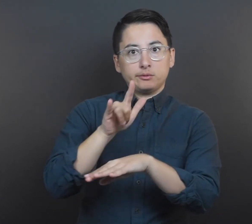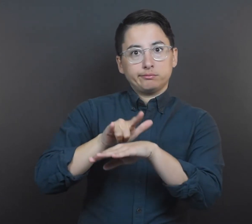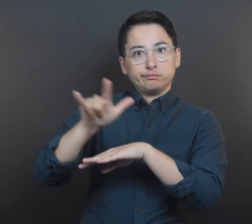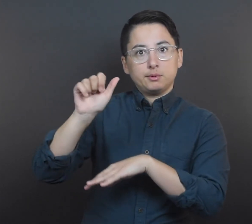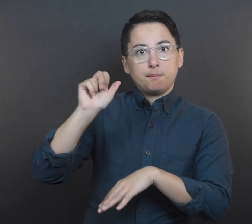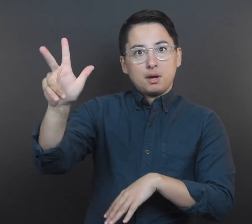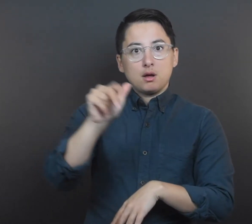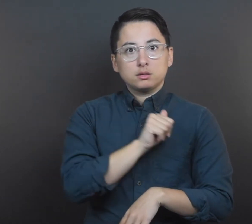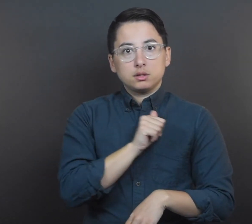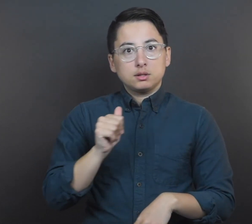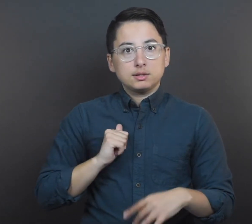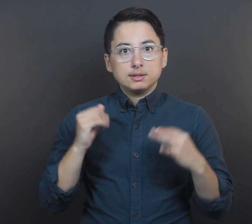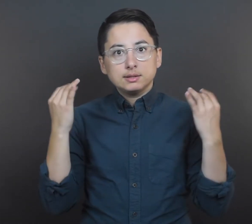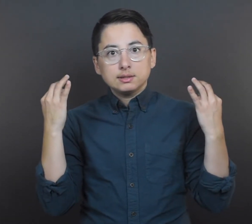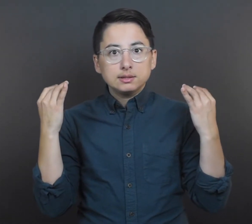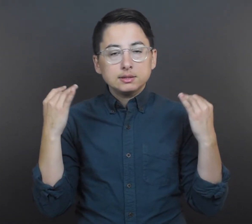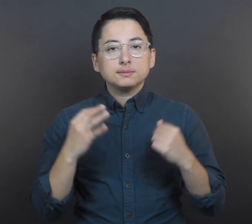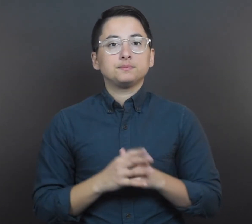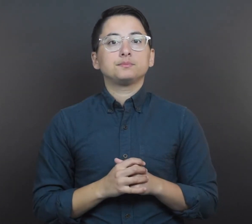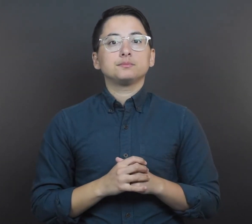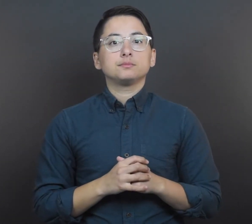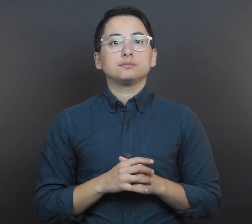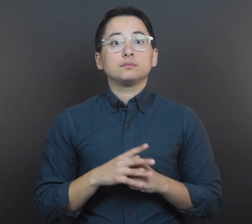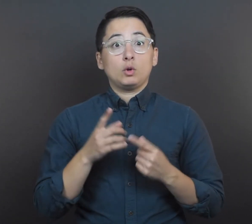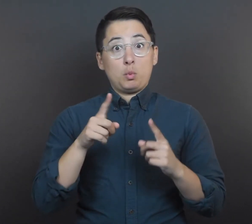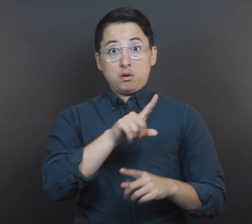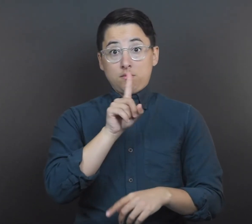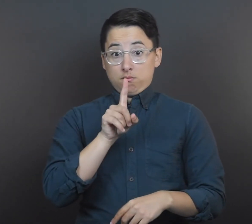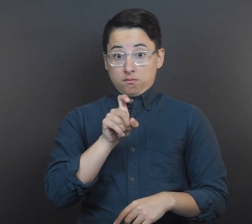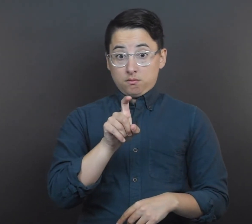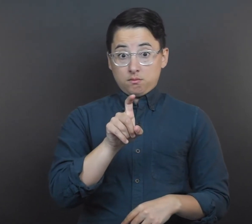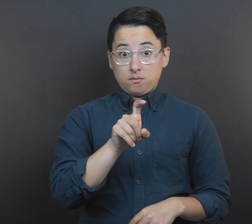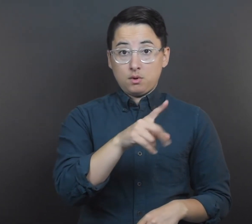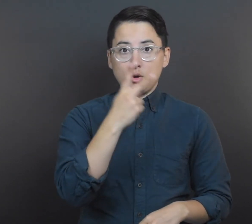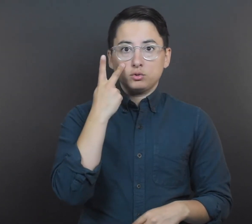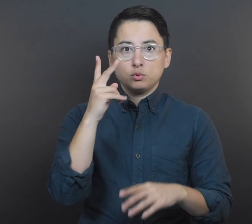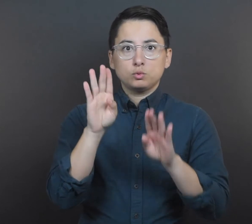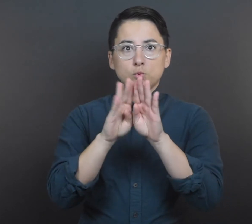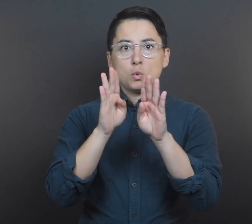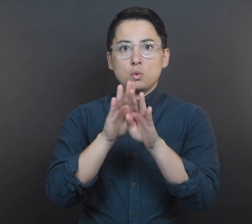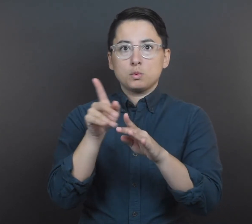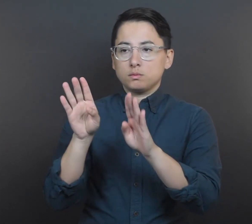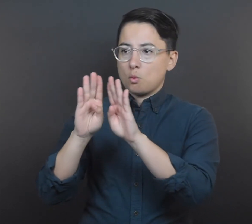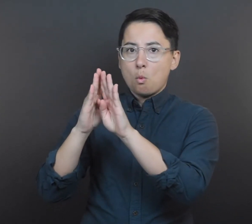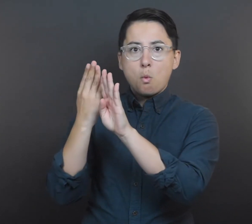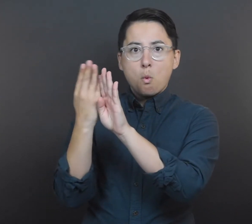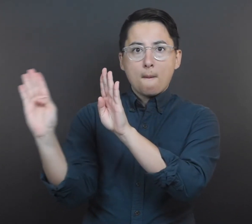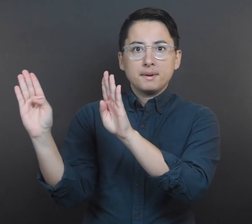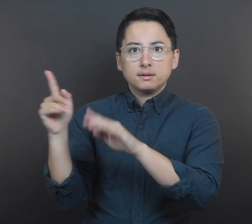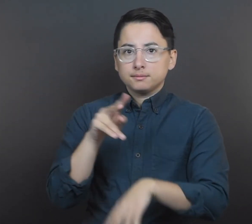“Though I figured the clothes must be for the Afghan kids, I couldn’t curb my curiosity.